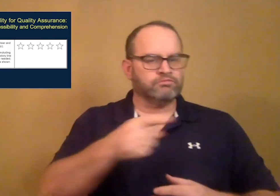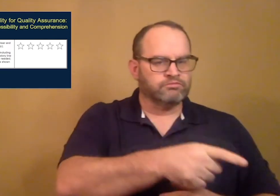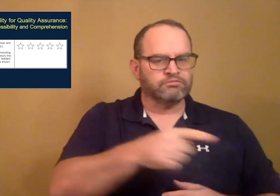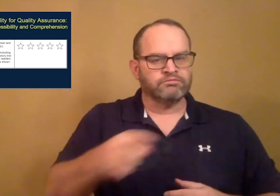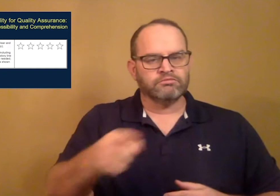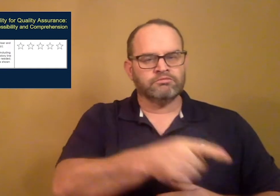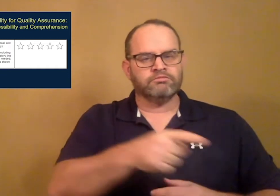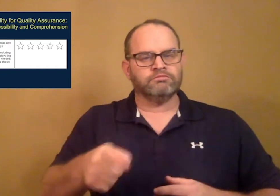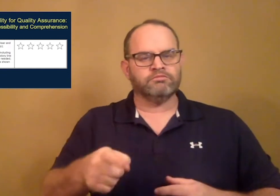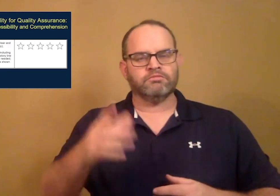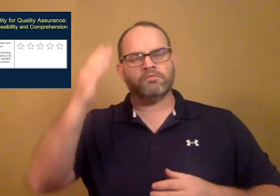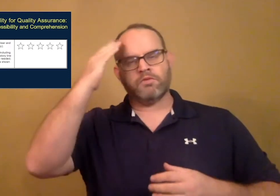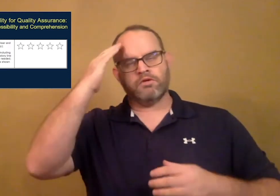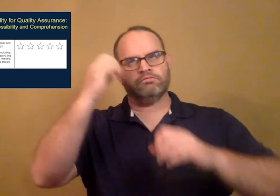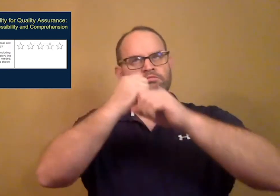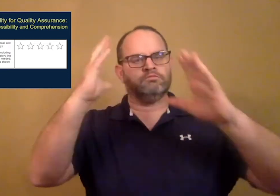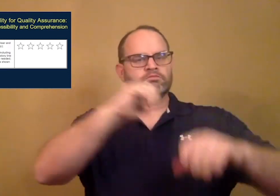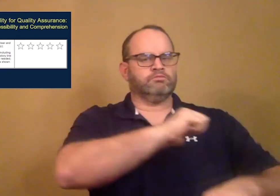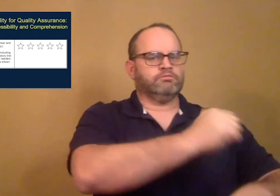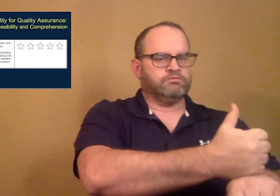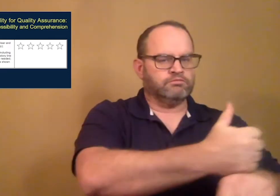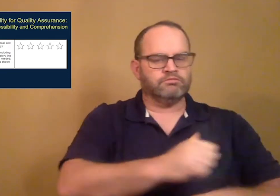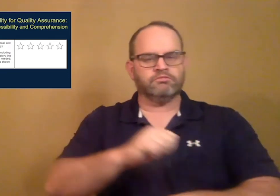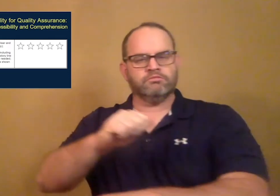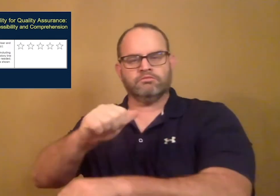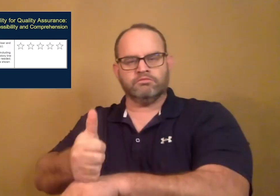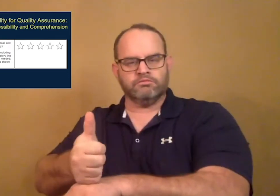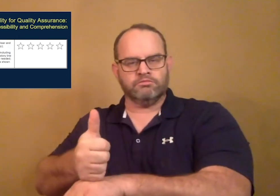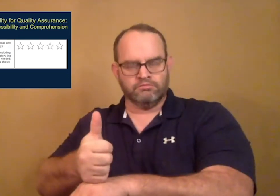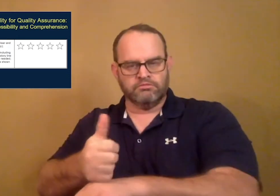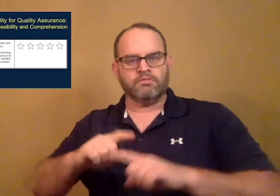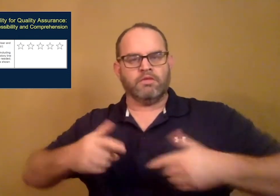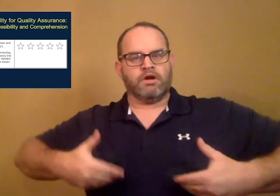Spatial referencing is used frequently instead.